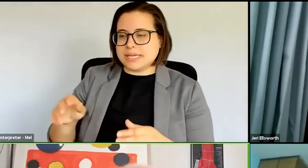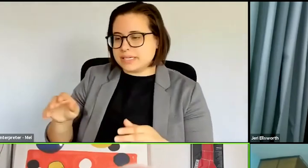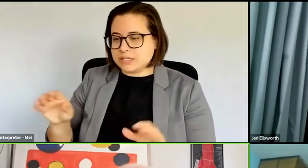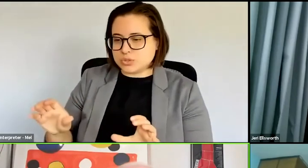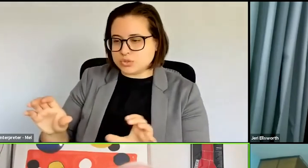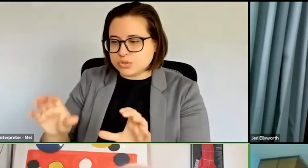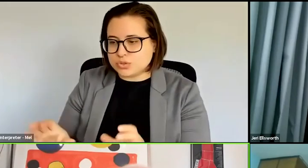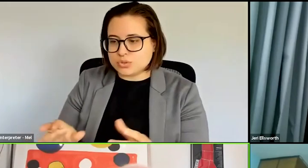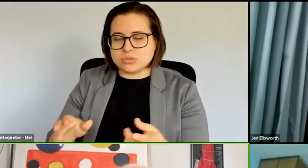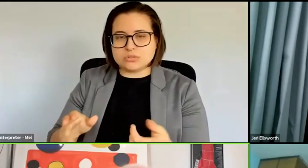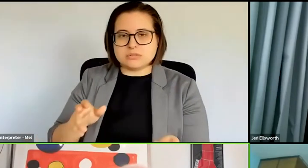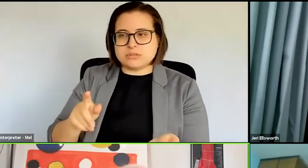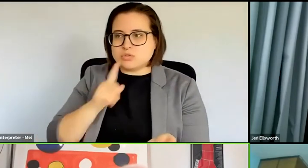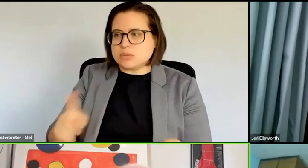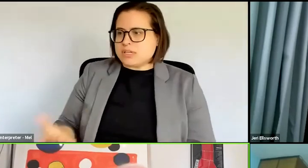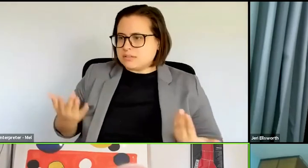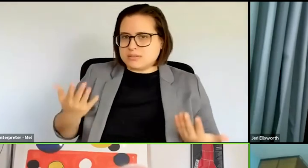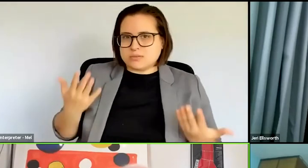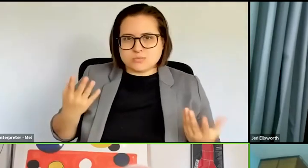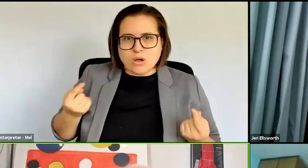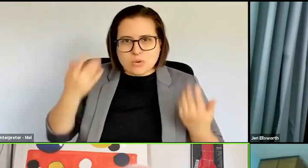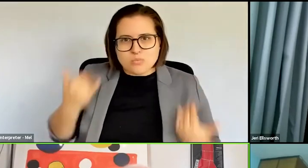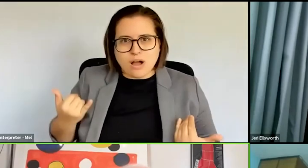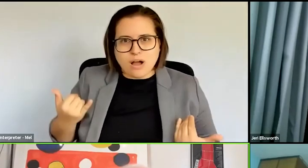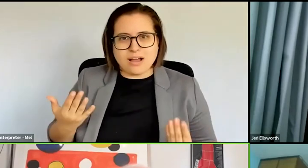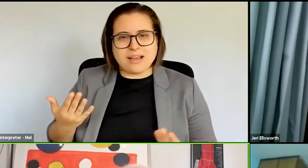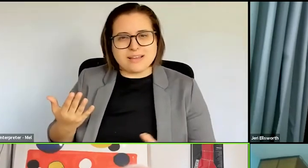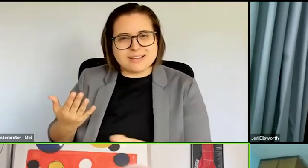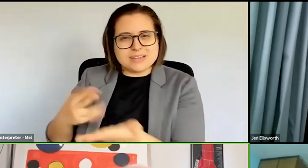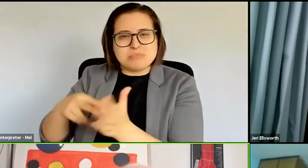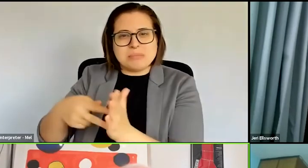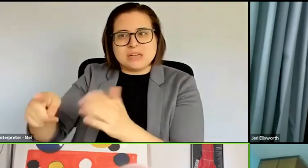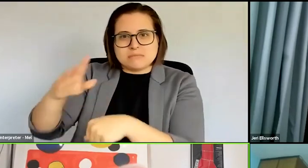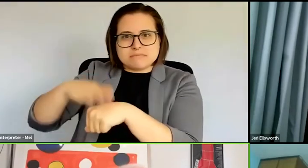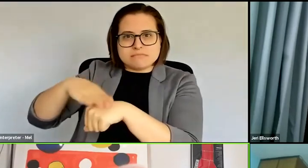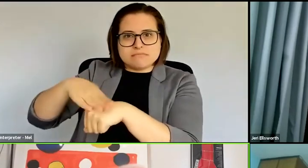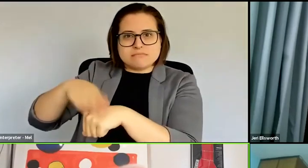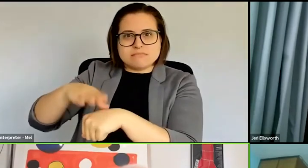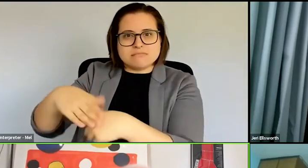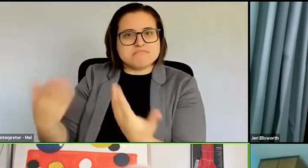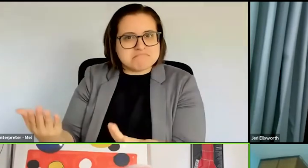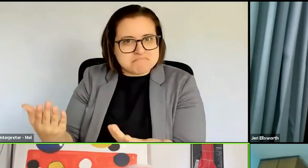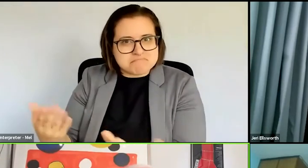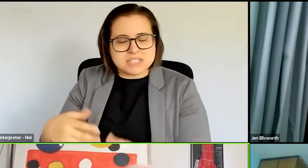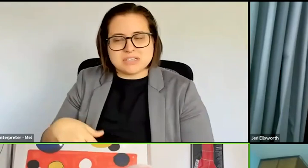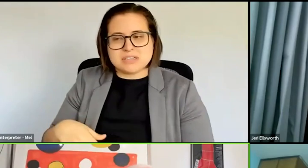why, thereby counter-measuring the whole reason that was put in there. And so you know again,